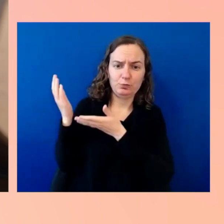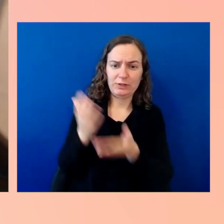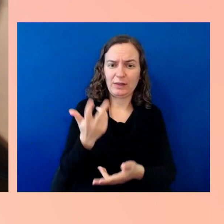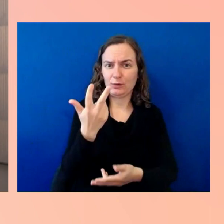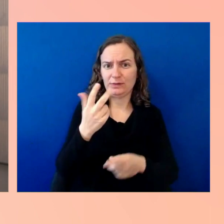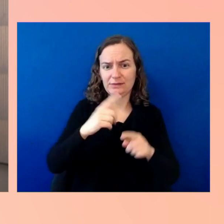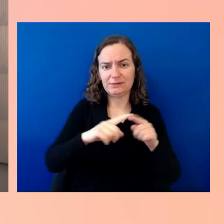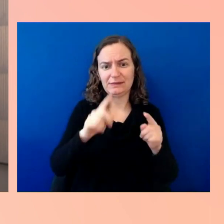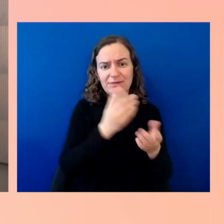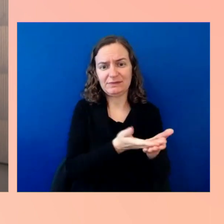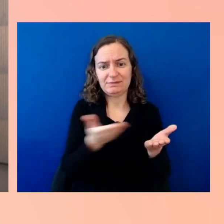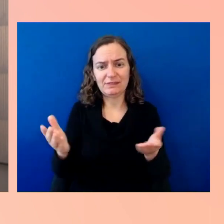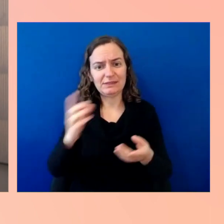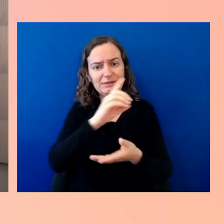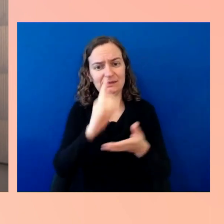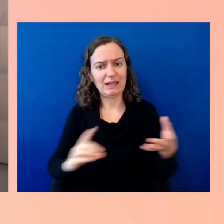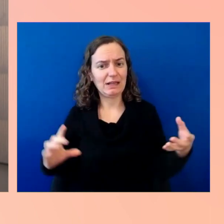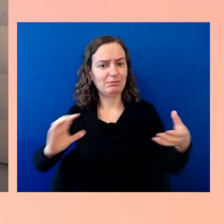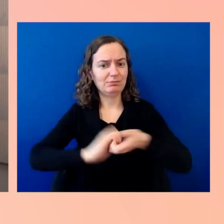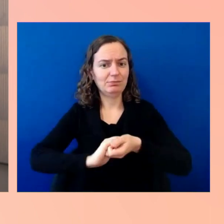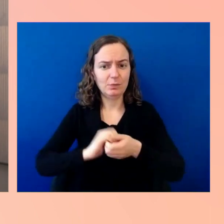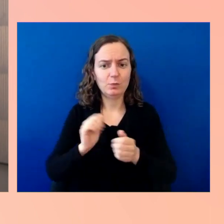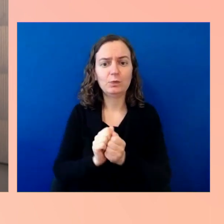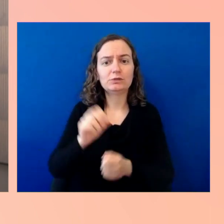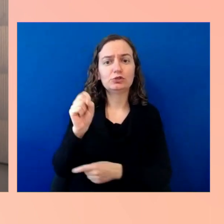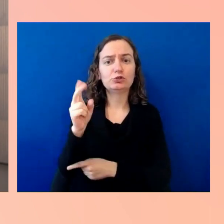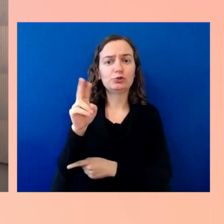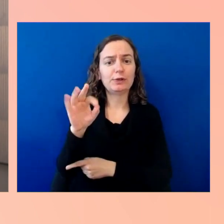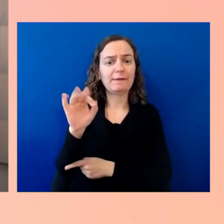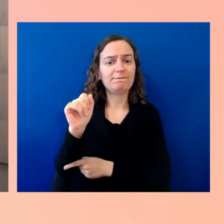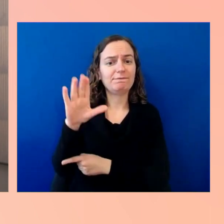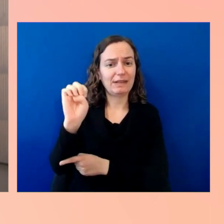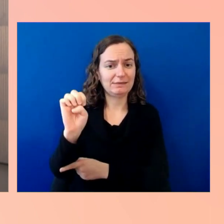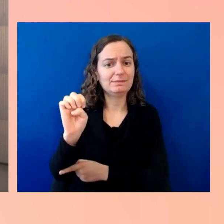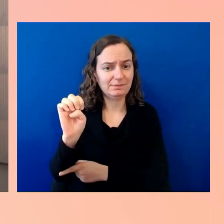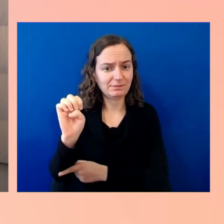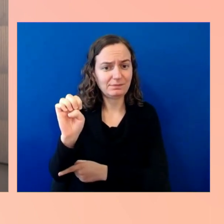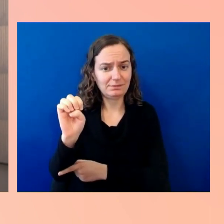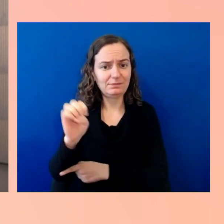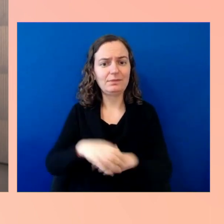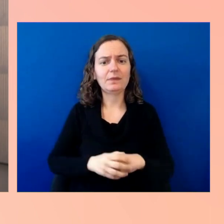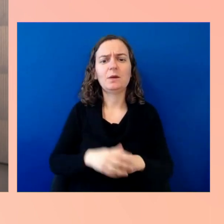So what's next for inclusive Windows experiences? Today more than ever,